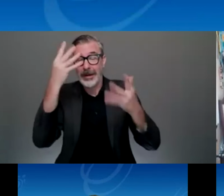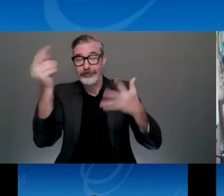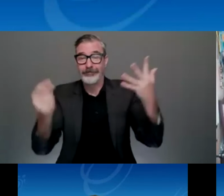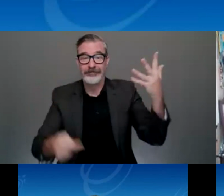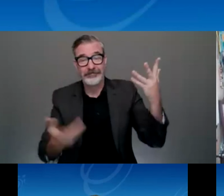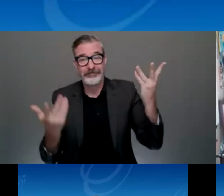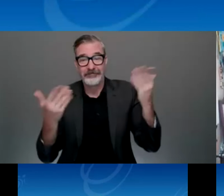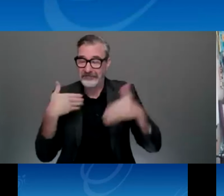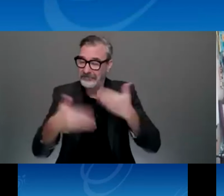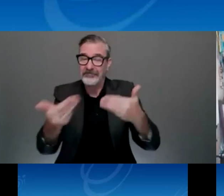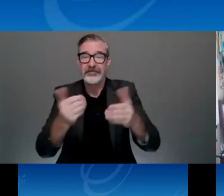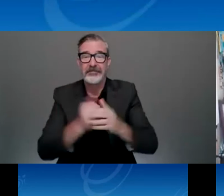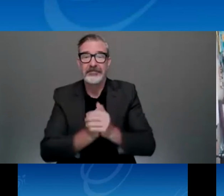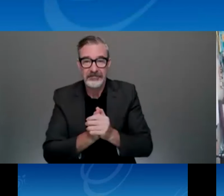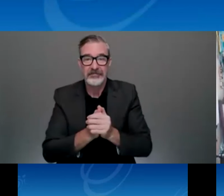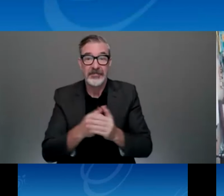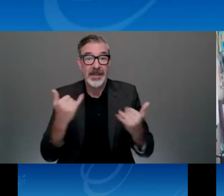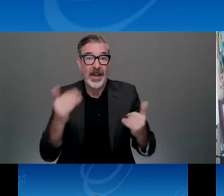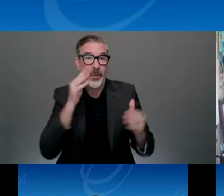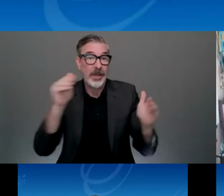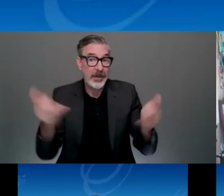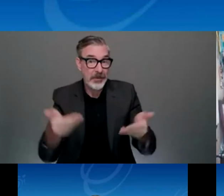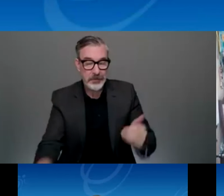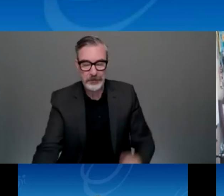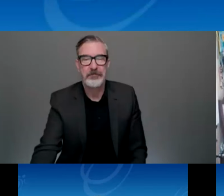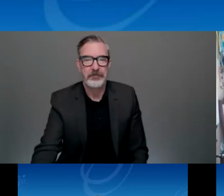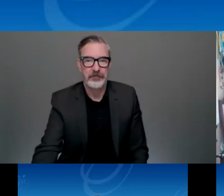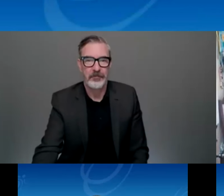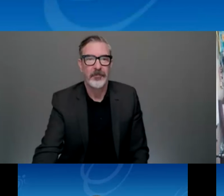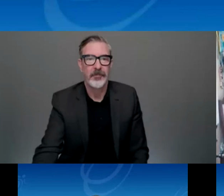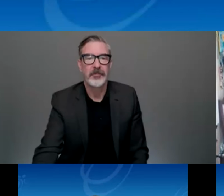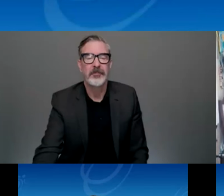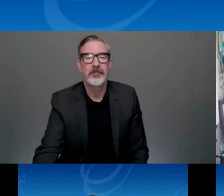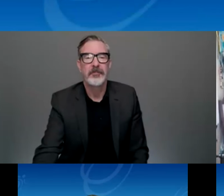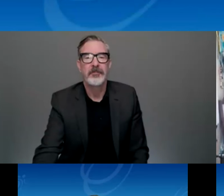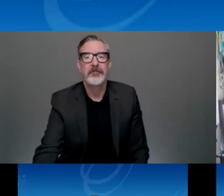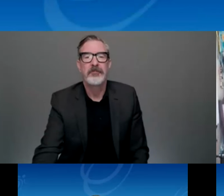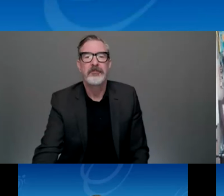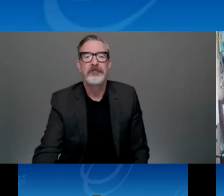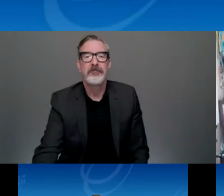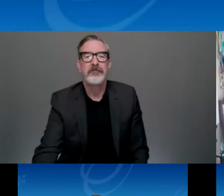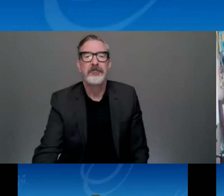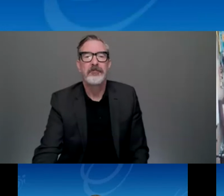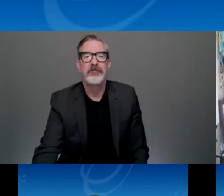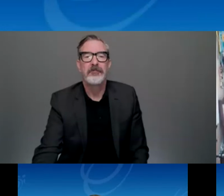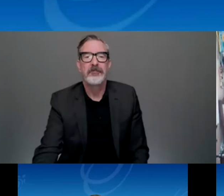On some introductions and then we'll dive into our questions. Lisa, let's begin with you.